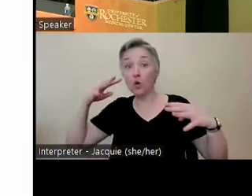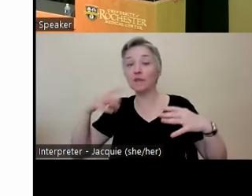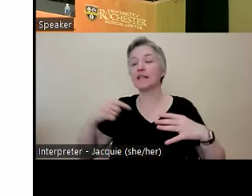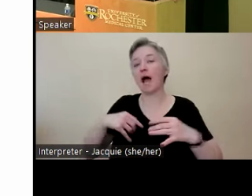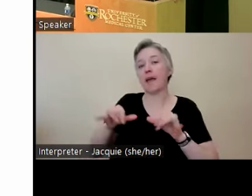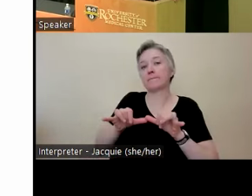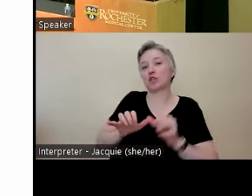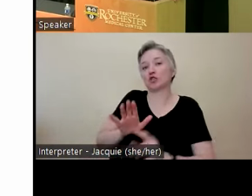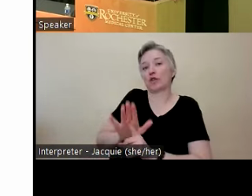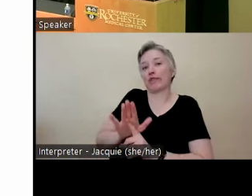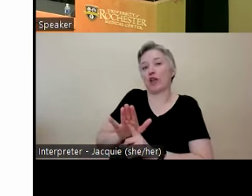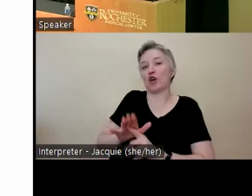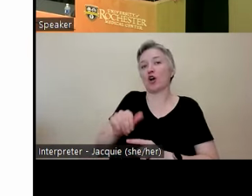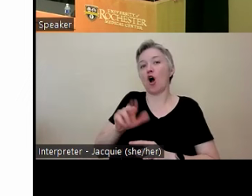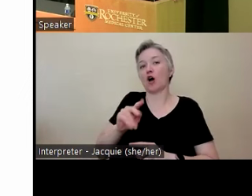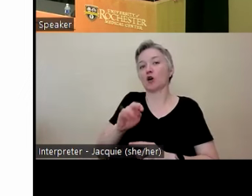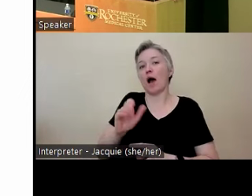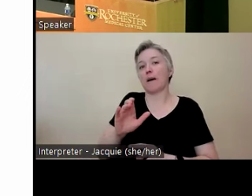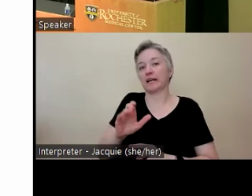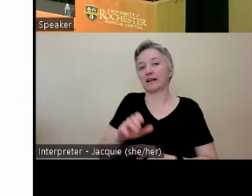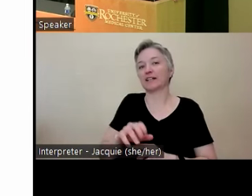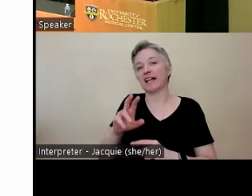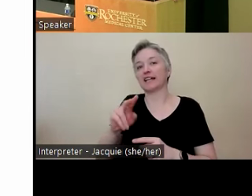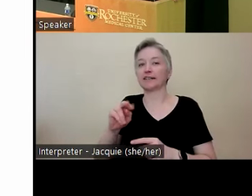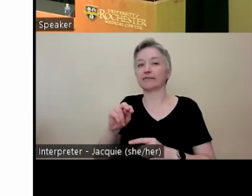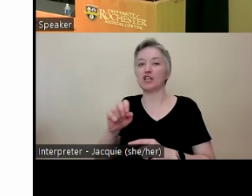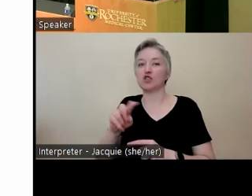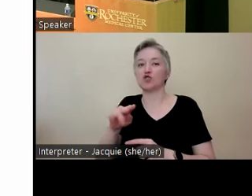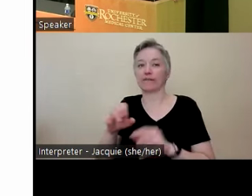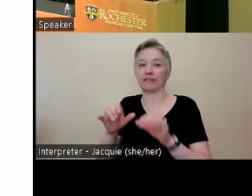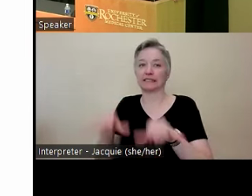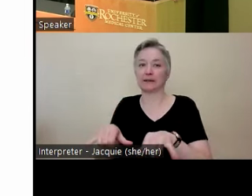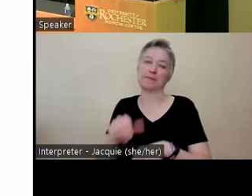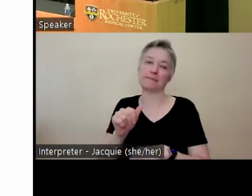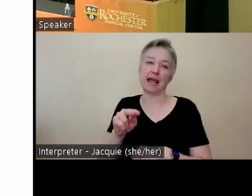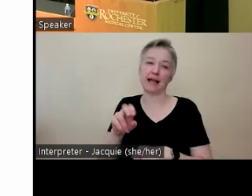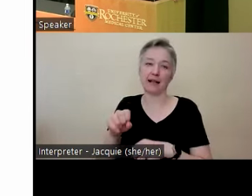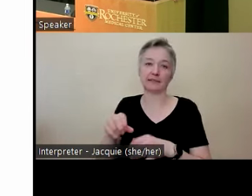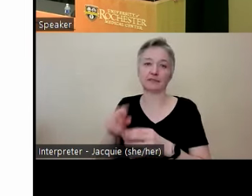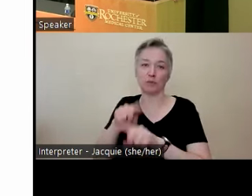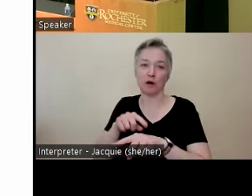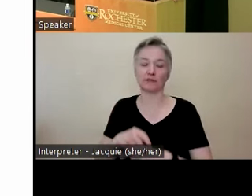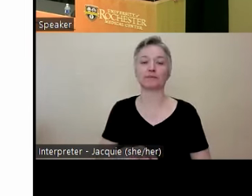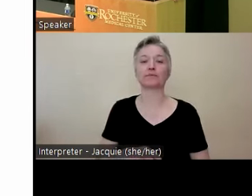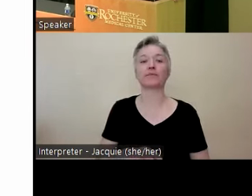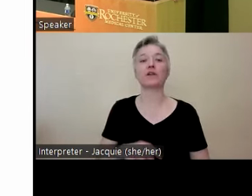system response so I wondered how varying noise and difficulty levels would affect performance